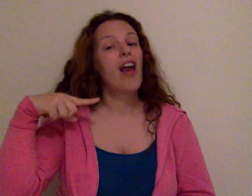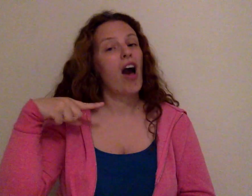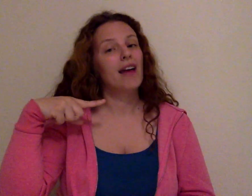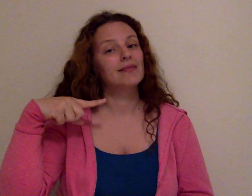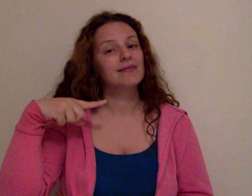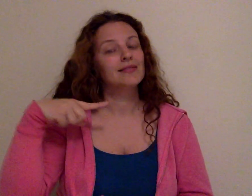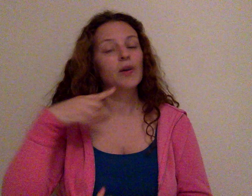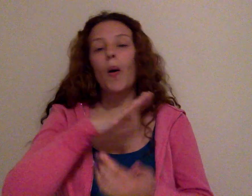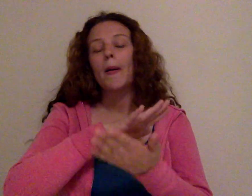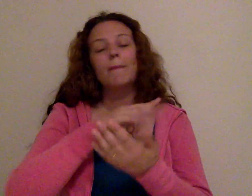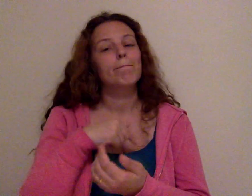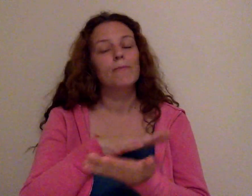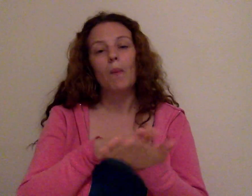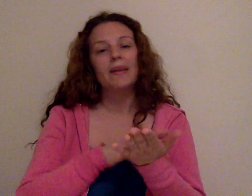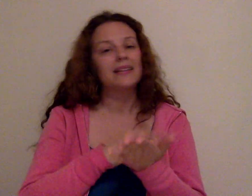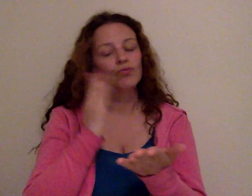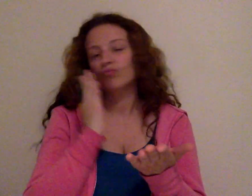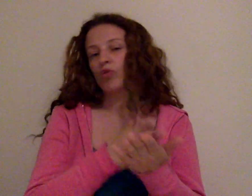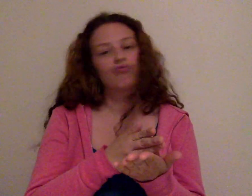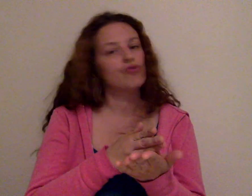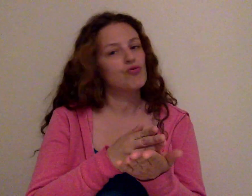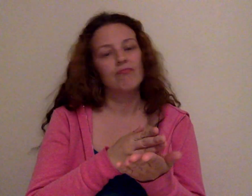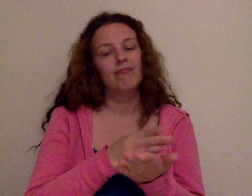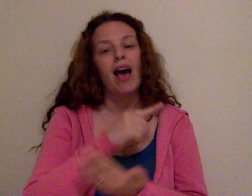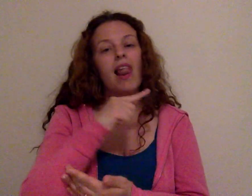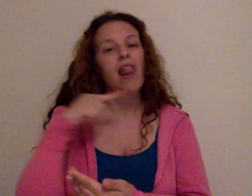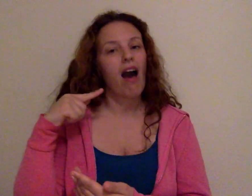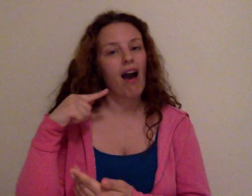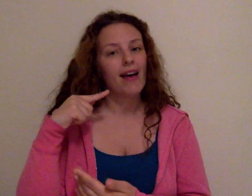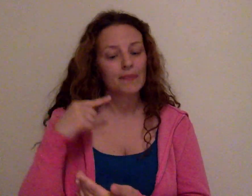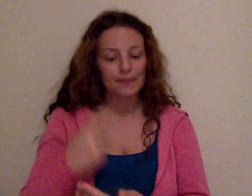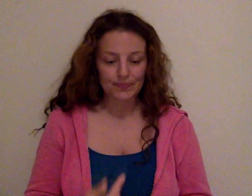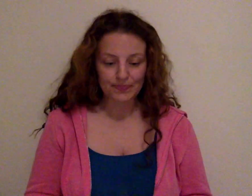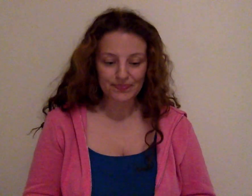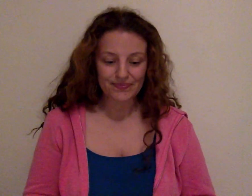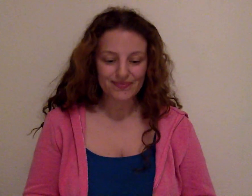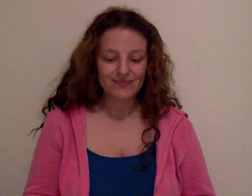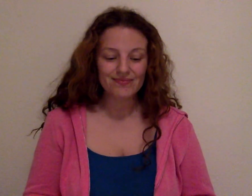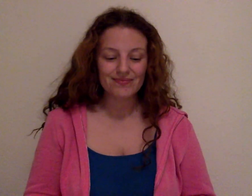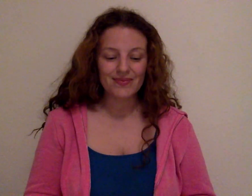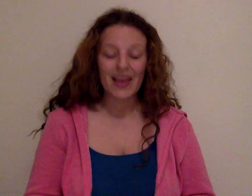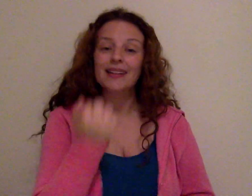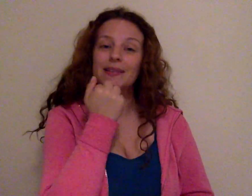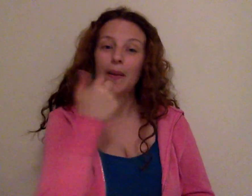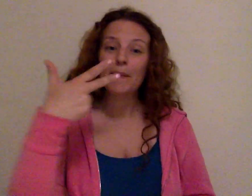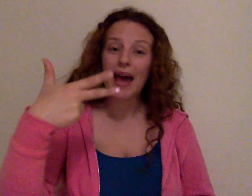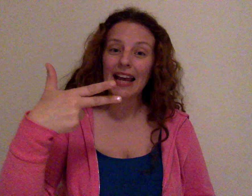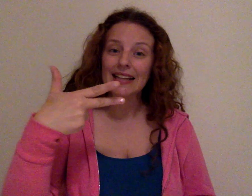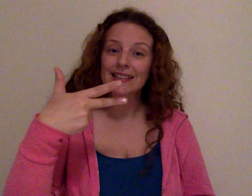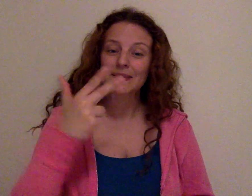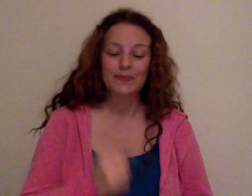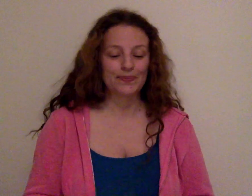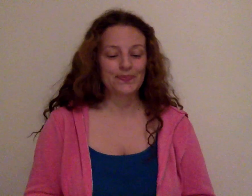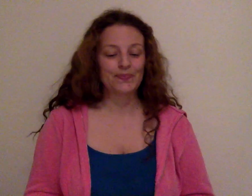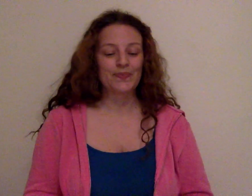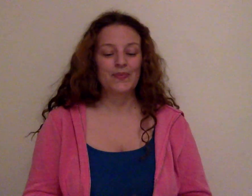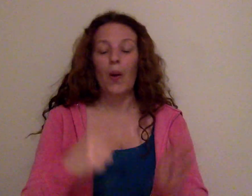Or lie as in saying something that isn't true. Number 8